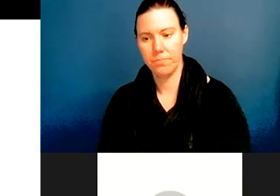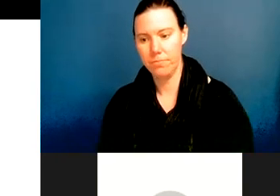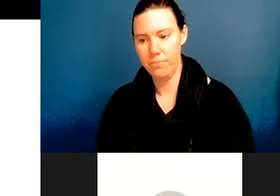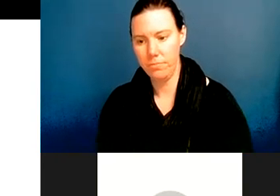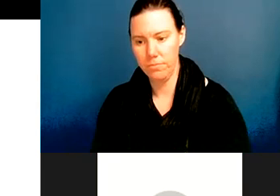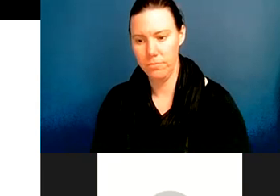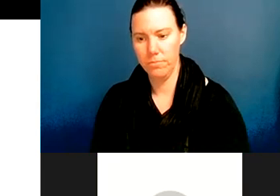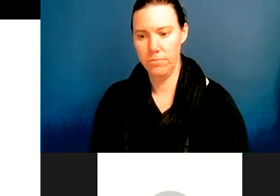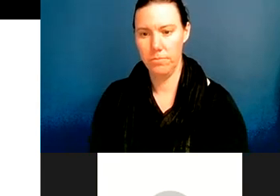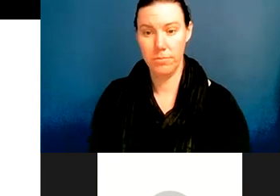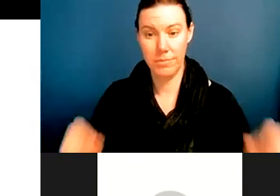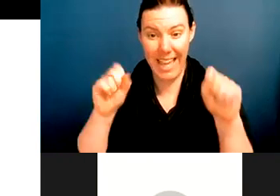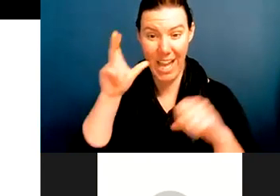Can you hear me? [Dan] Yep.